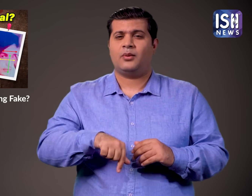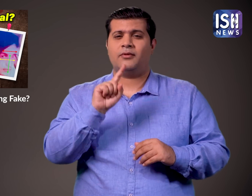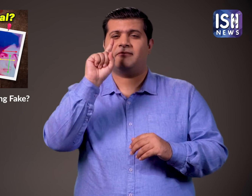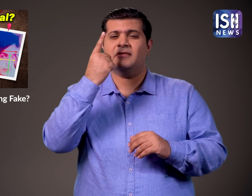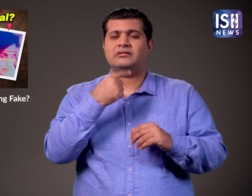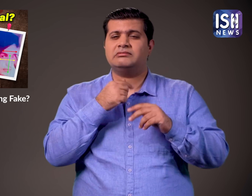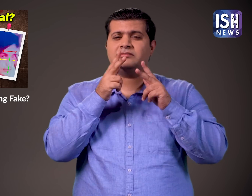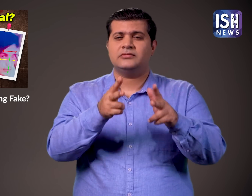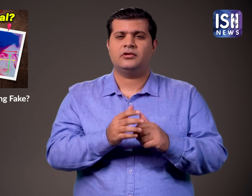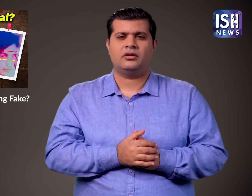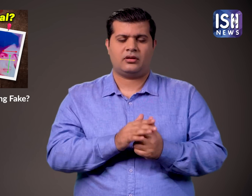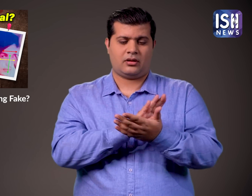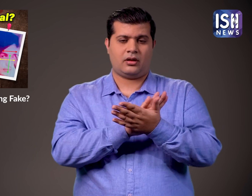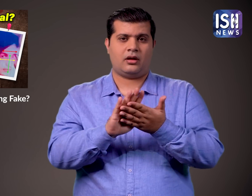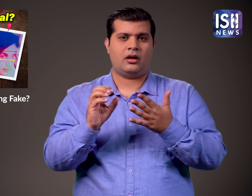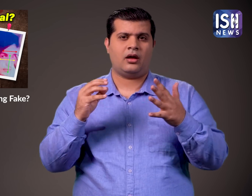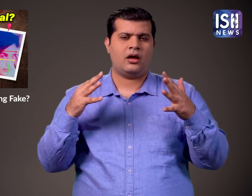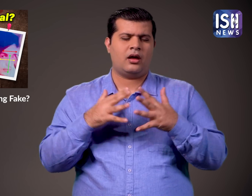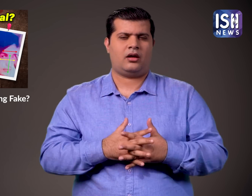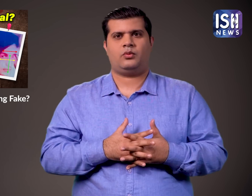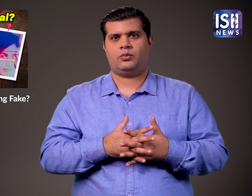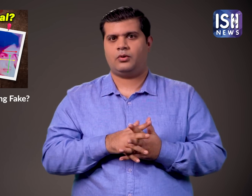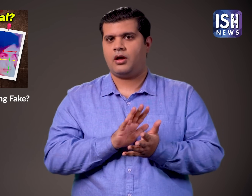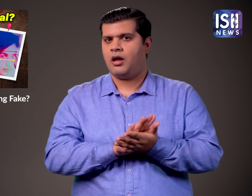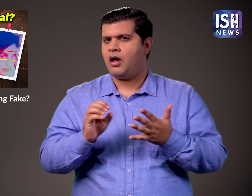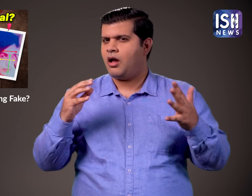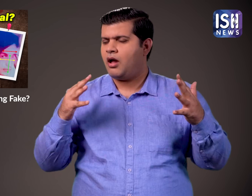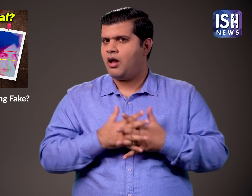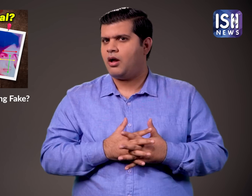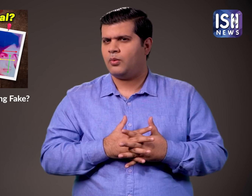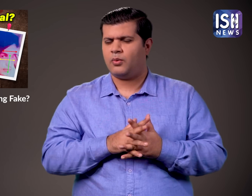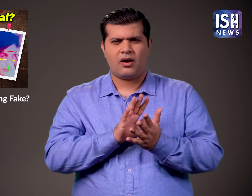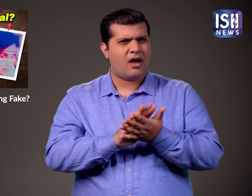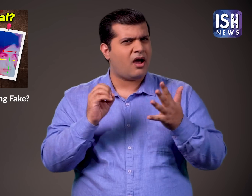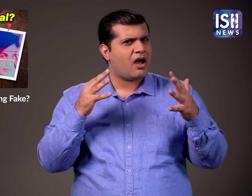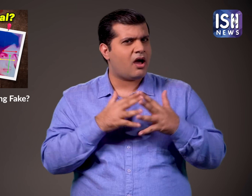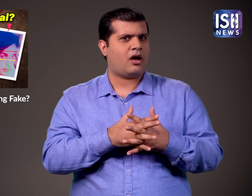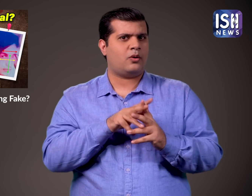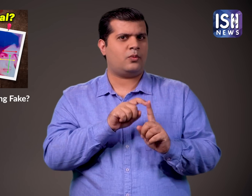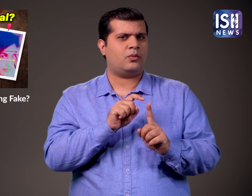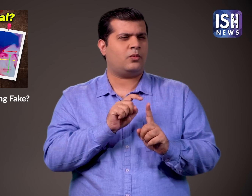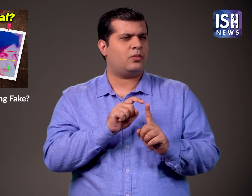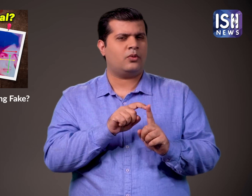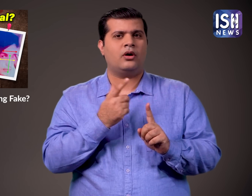First I will tell you the 'HOW' - how, how, how did this happen?